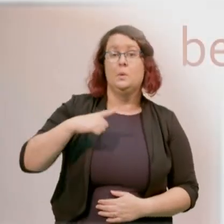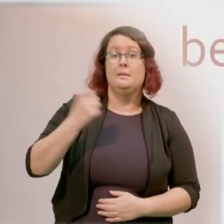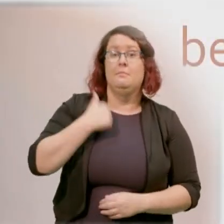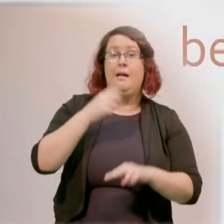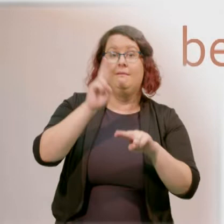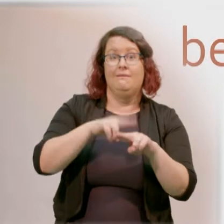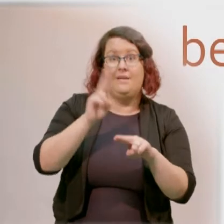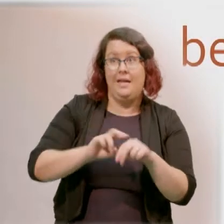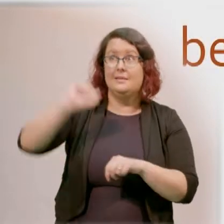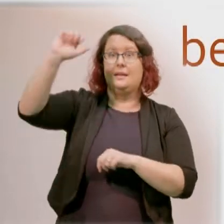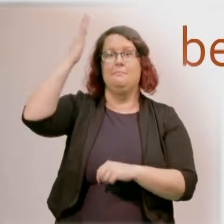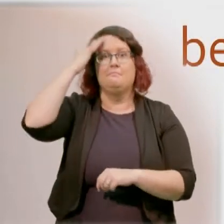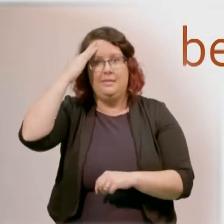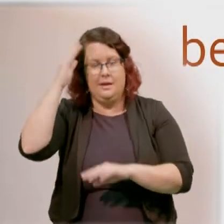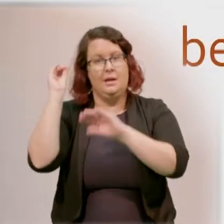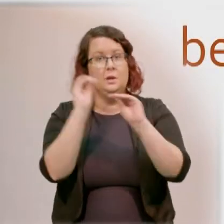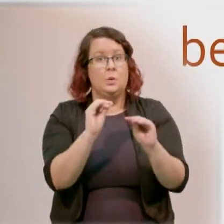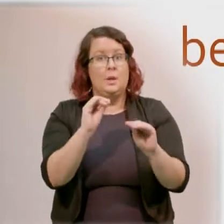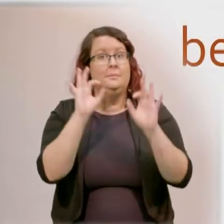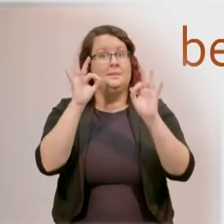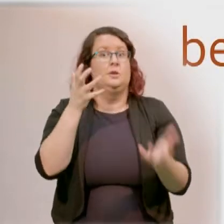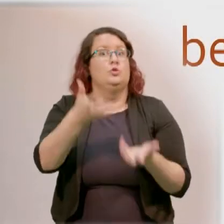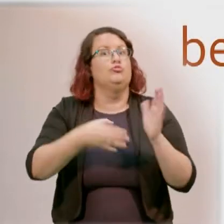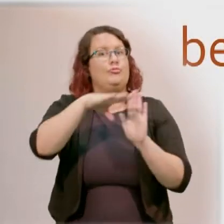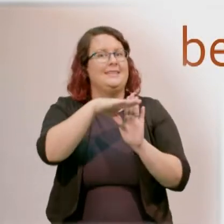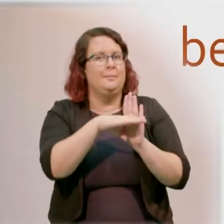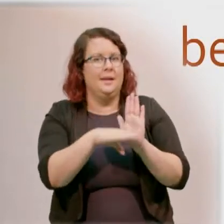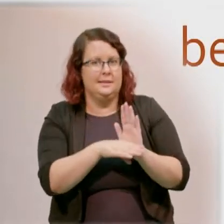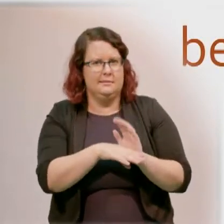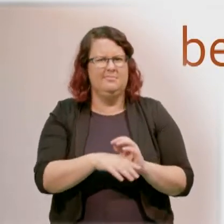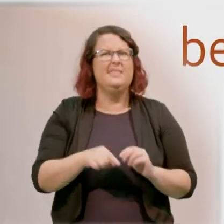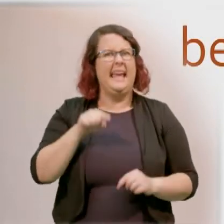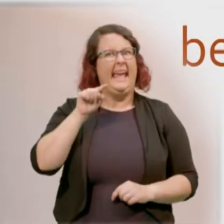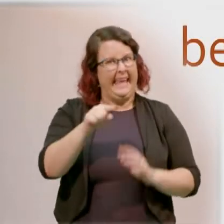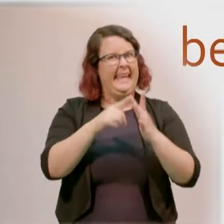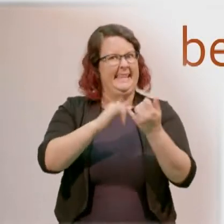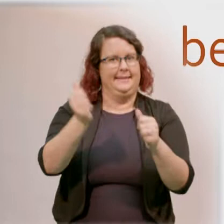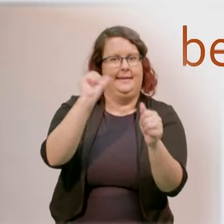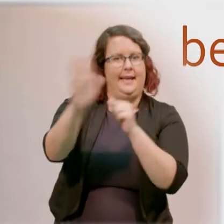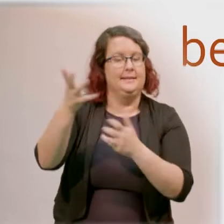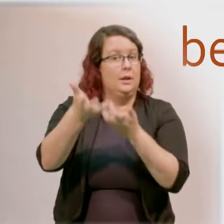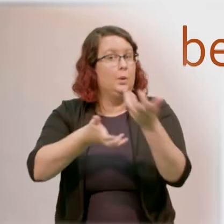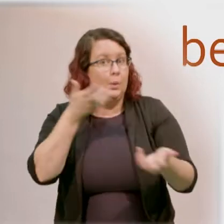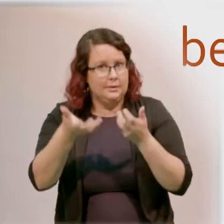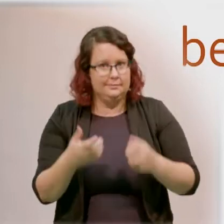"Because my father's mother taught him special recipes, he is an excellent cook."